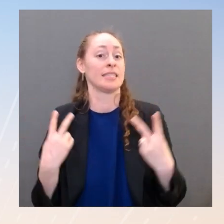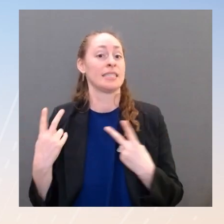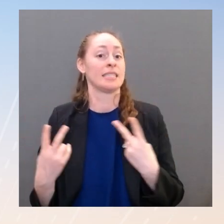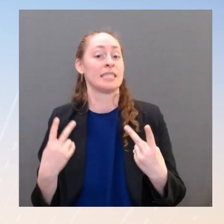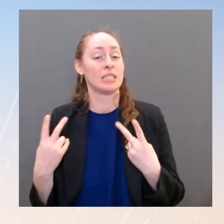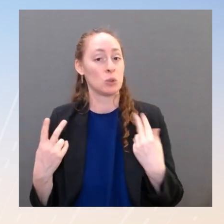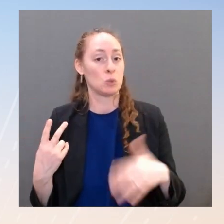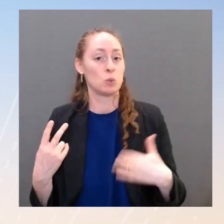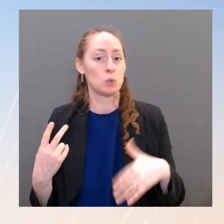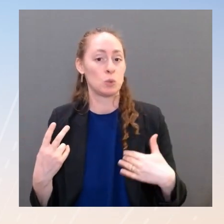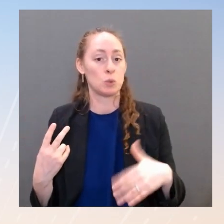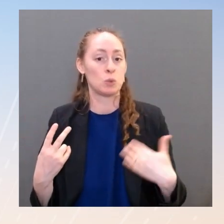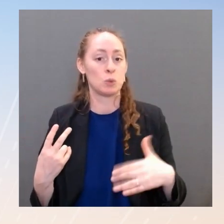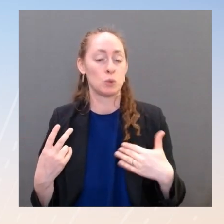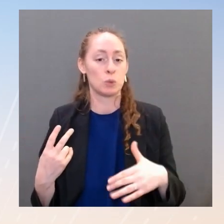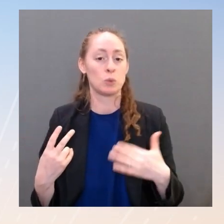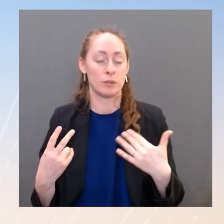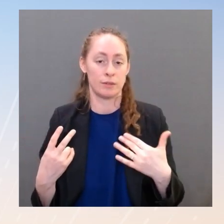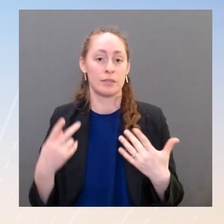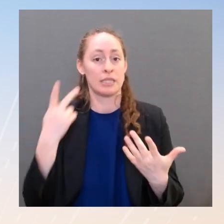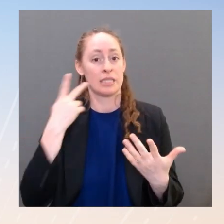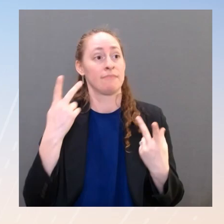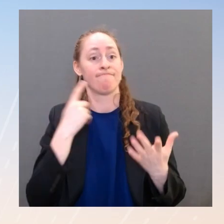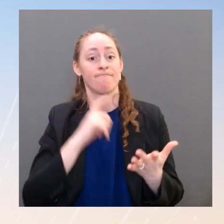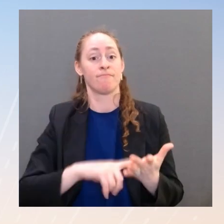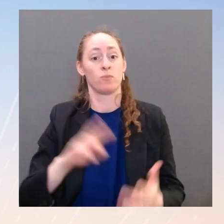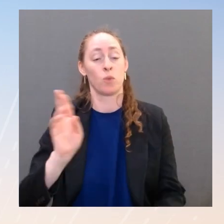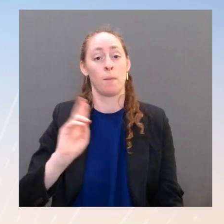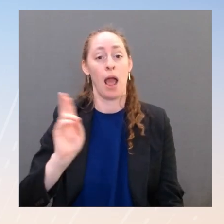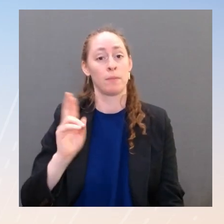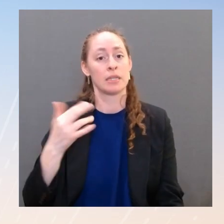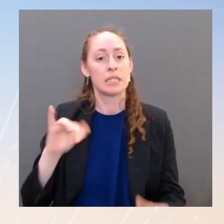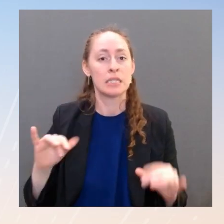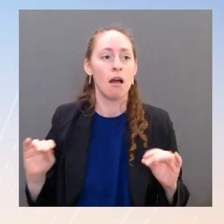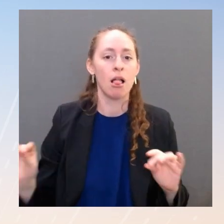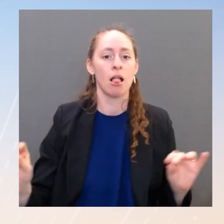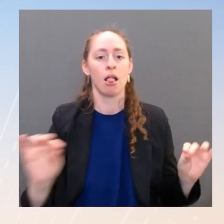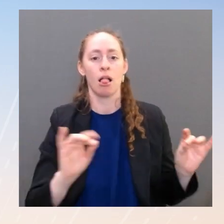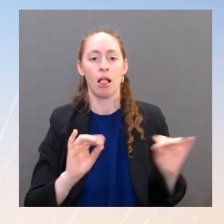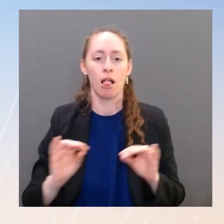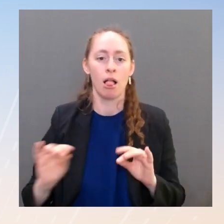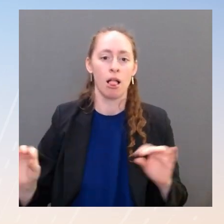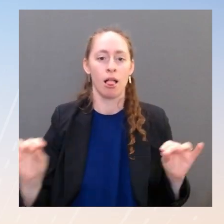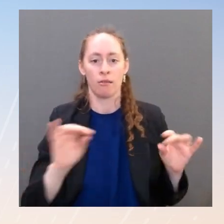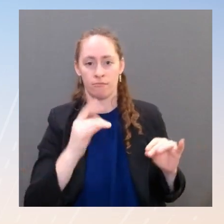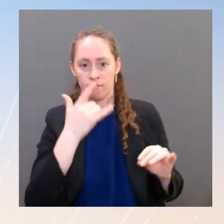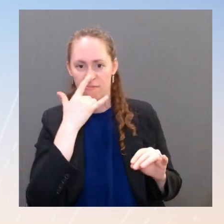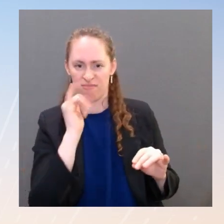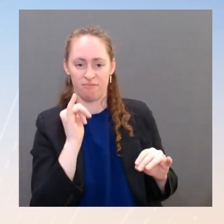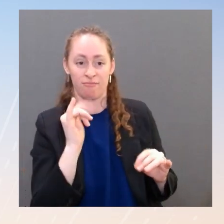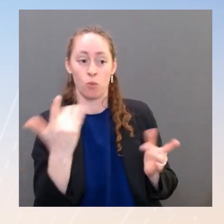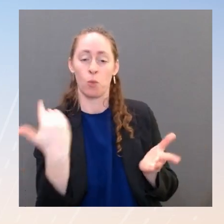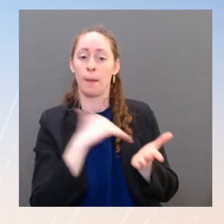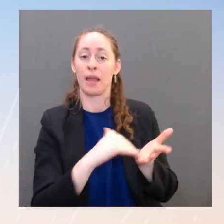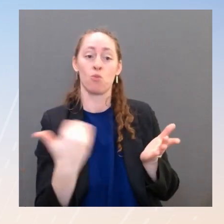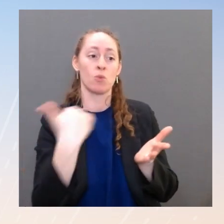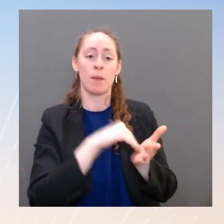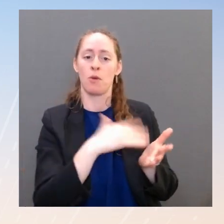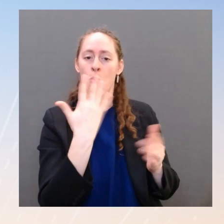So, I think that speaks more for where the party is than it does for anything else. Okay, I got to wrap this up. But, Eugene, go ahead. The Press: Last year -- excuse me.